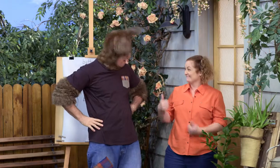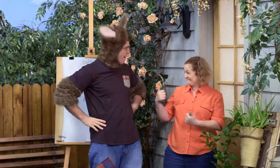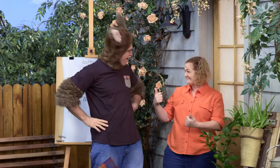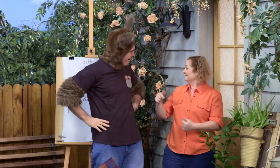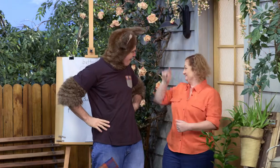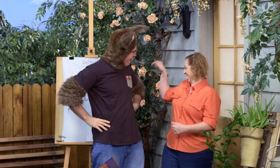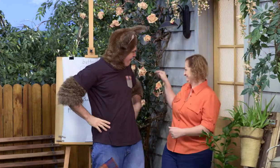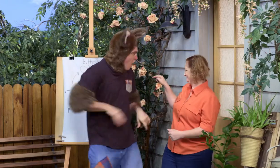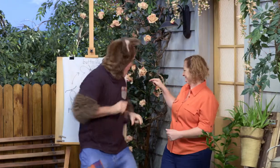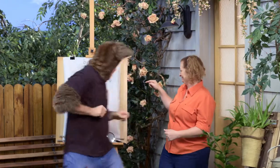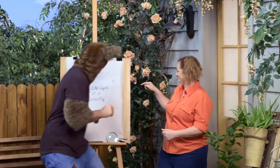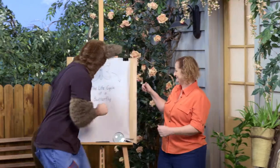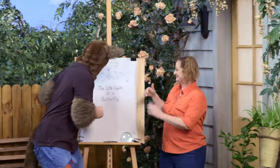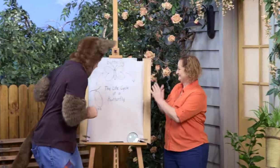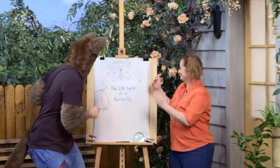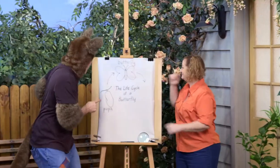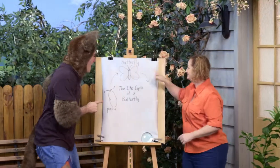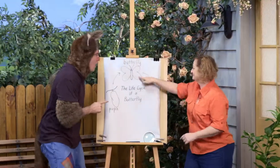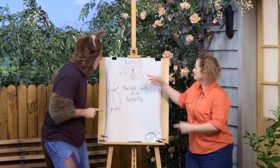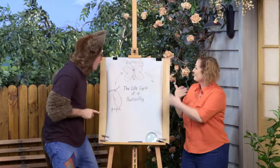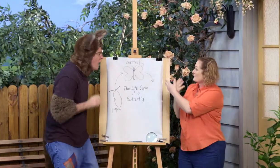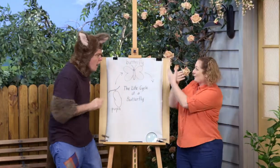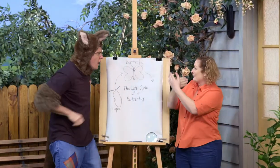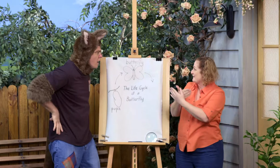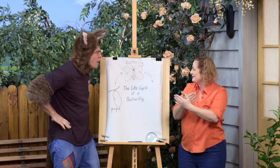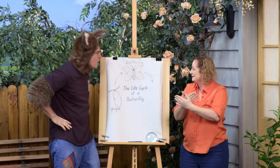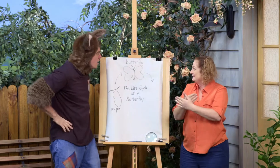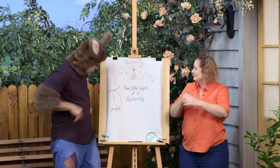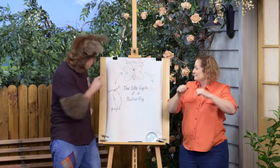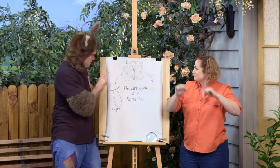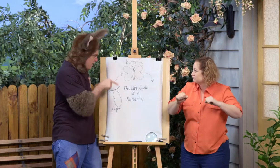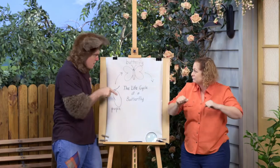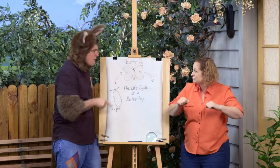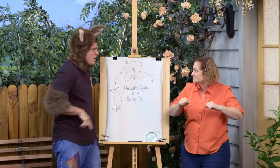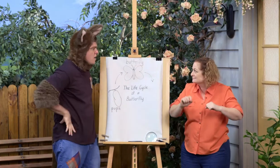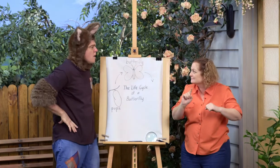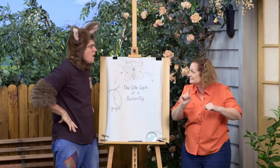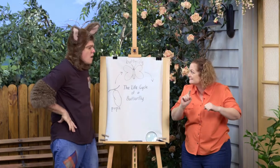Yes, that's right. Let's go back over here. OK. See, the butterfly lays the...?